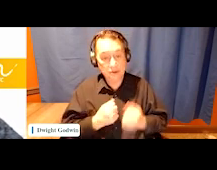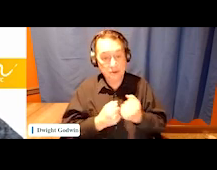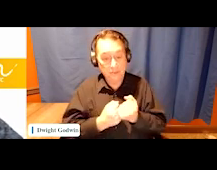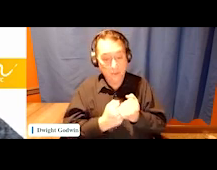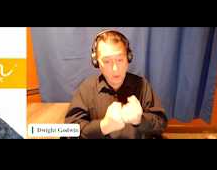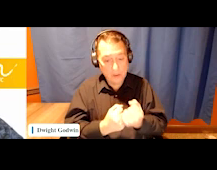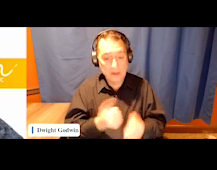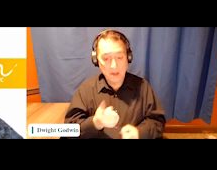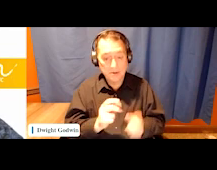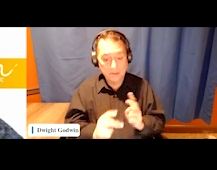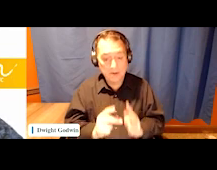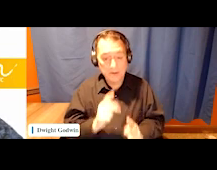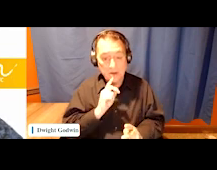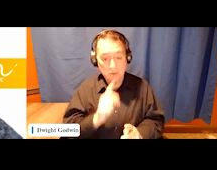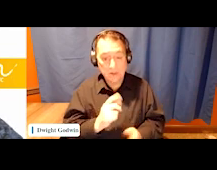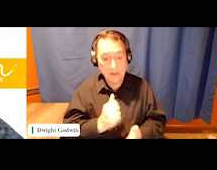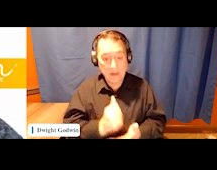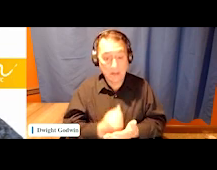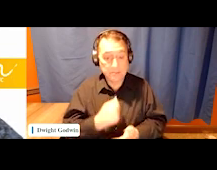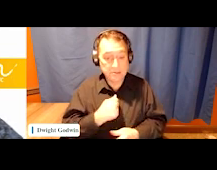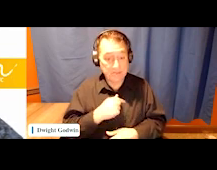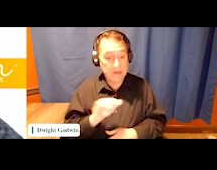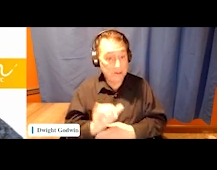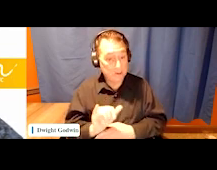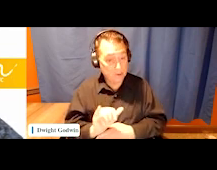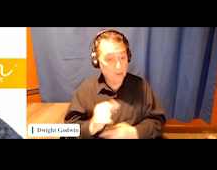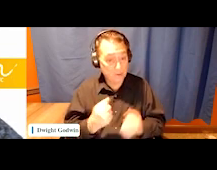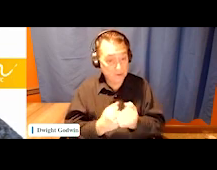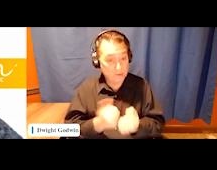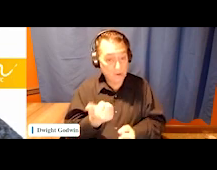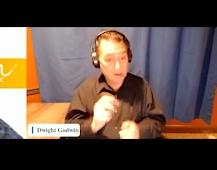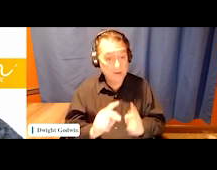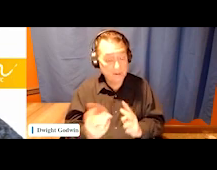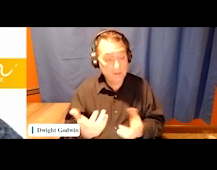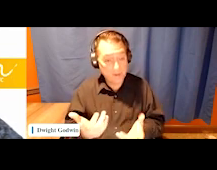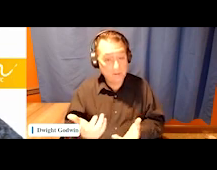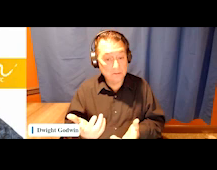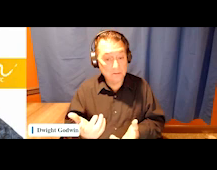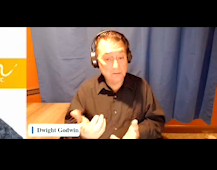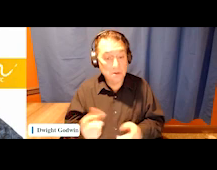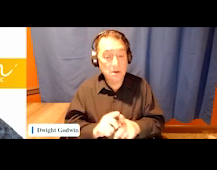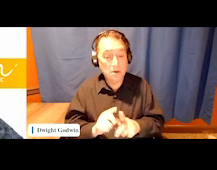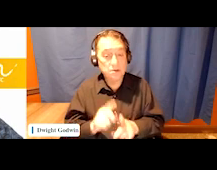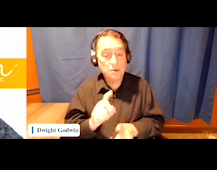and it's actually therapeutic for me to support others, I'll also have to be mindful